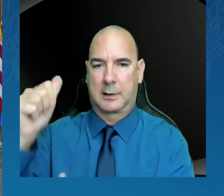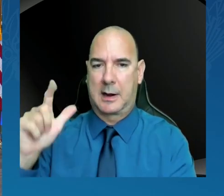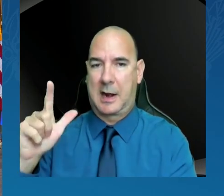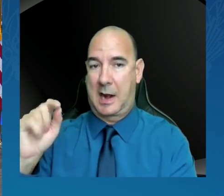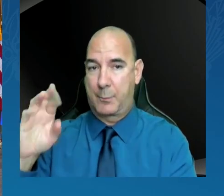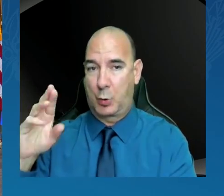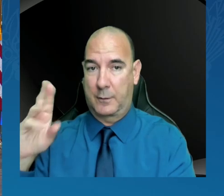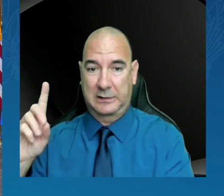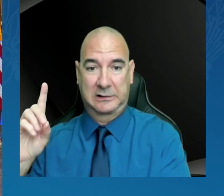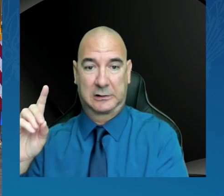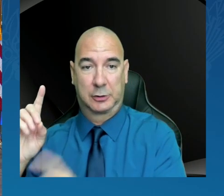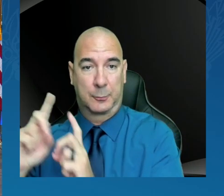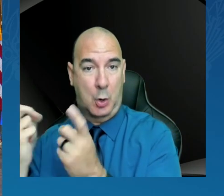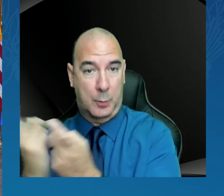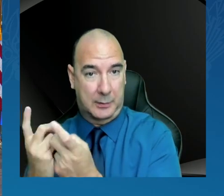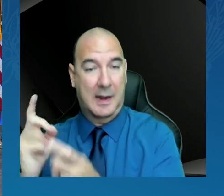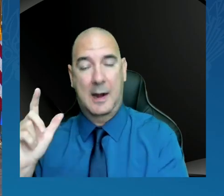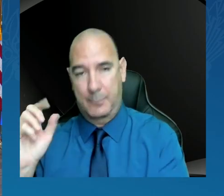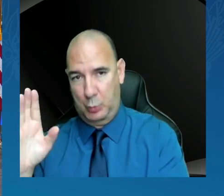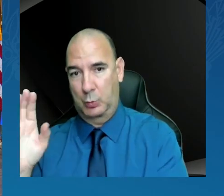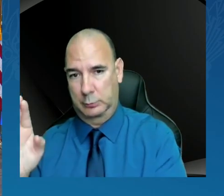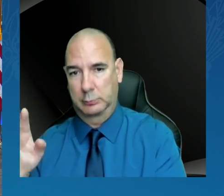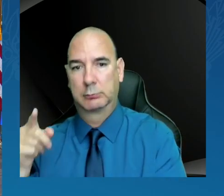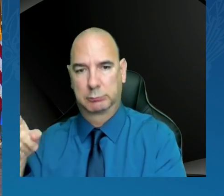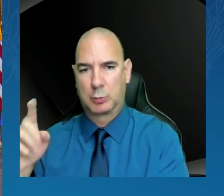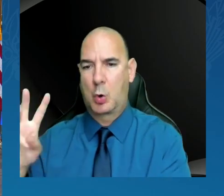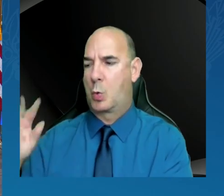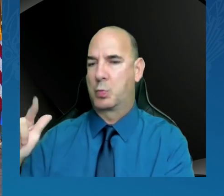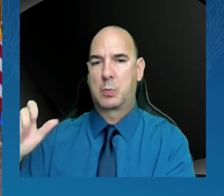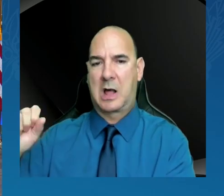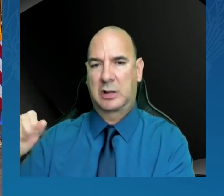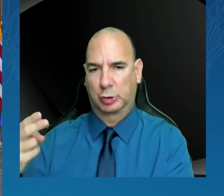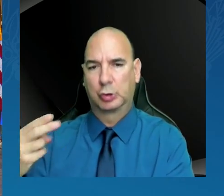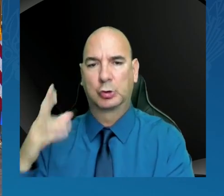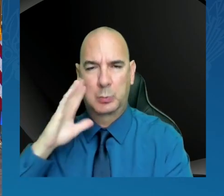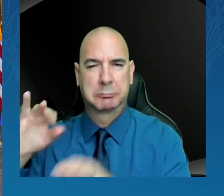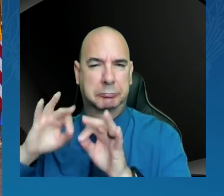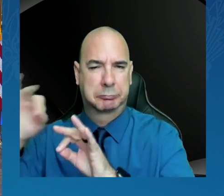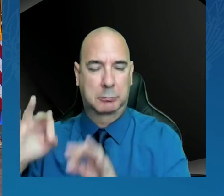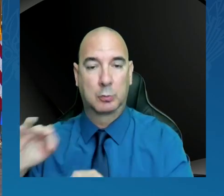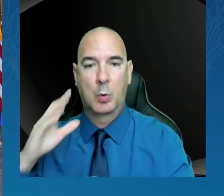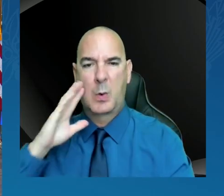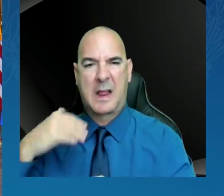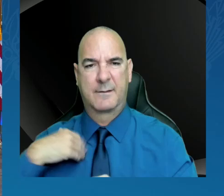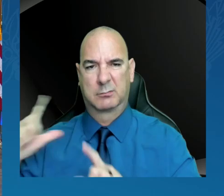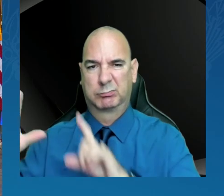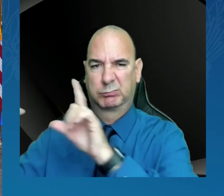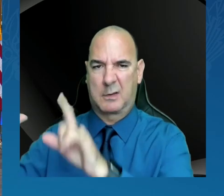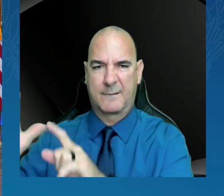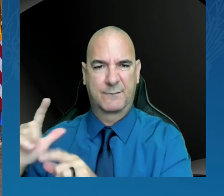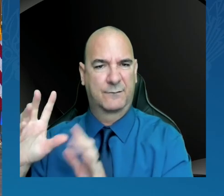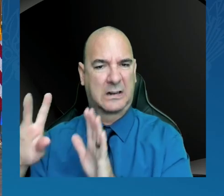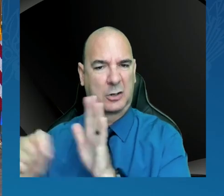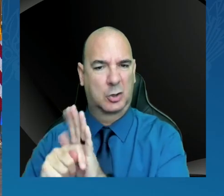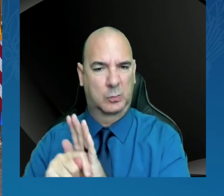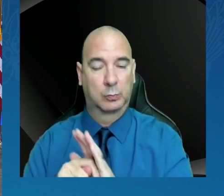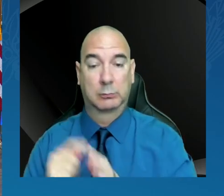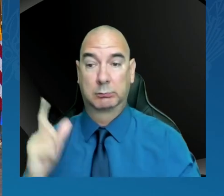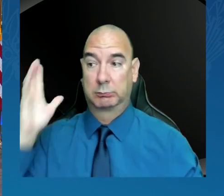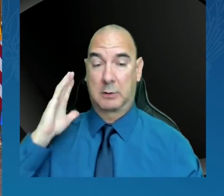we'll let you hear by video from former Atlanta mayor and senior adviser to the president, Keisha Lance Bottoms,